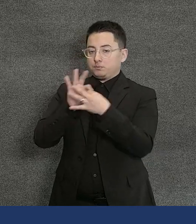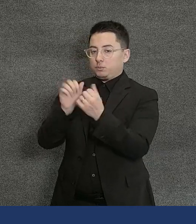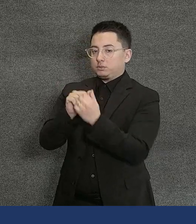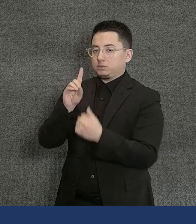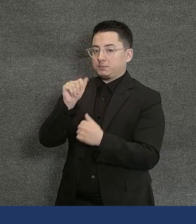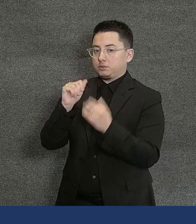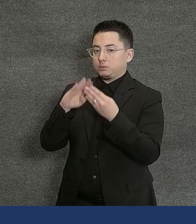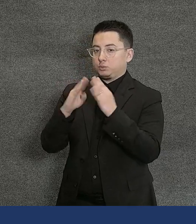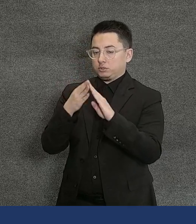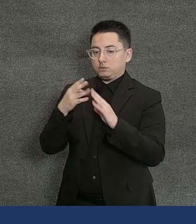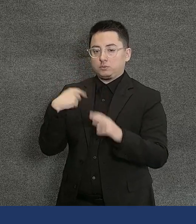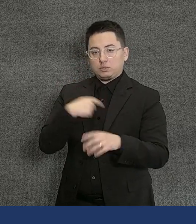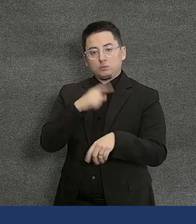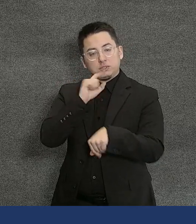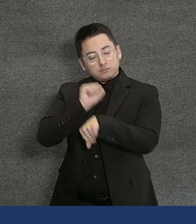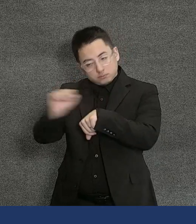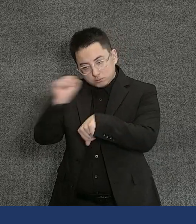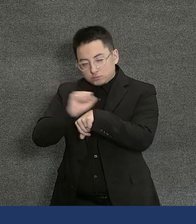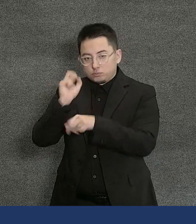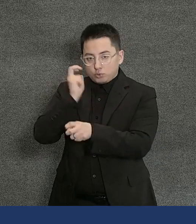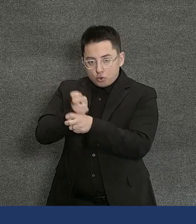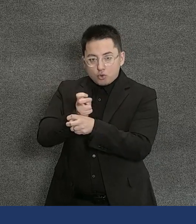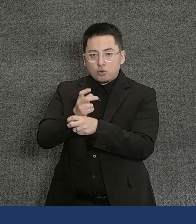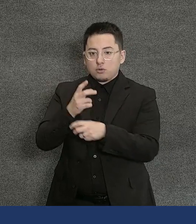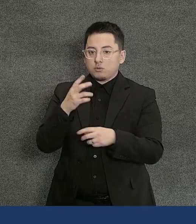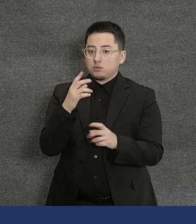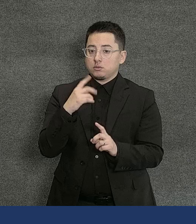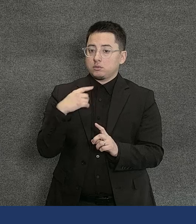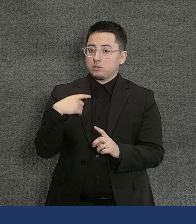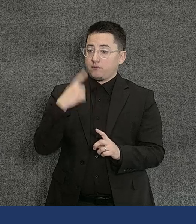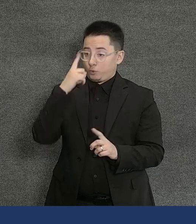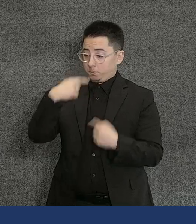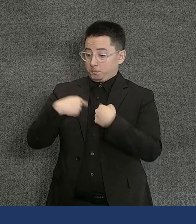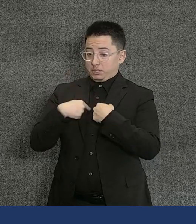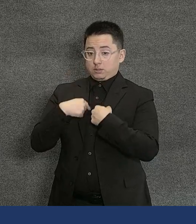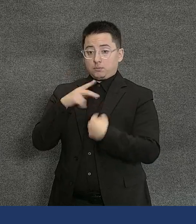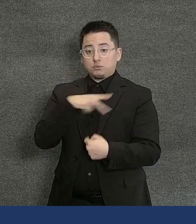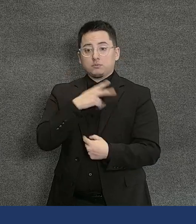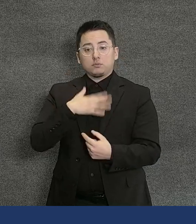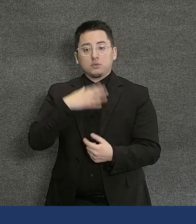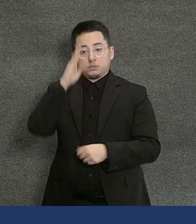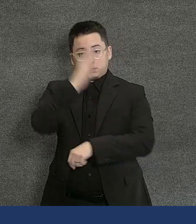For me, it's somewhat personal. I have a son with special needs, so I always